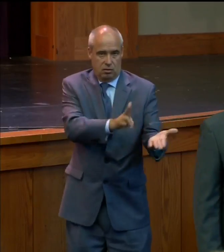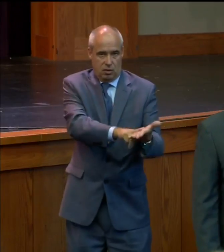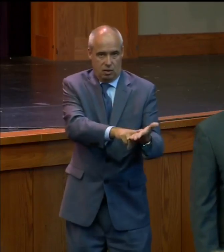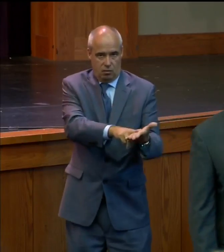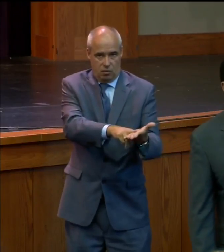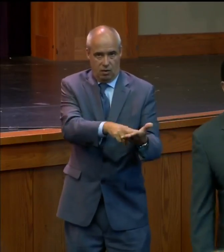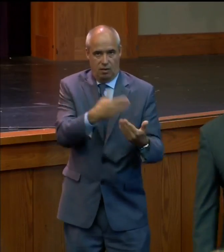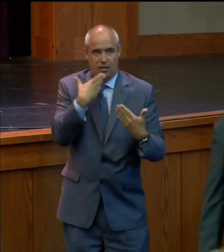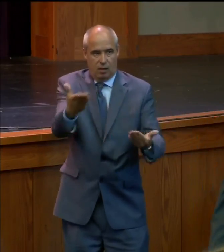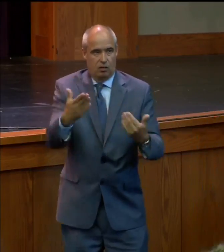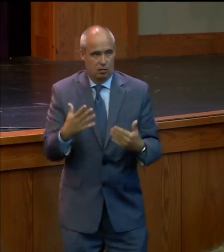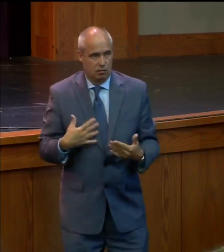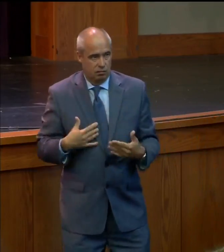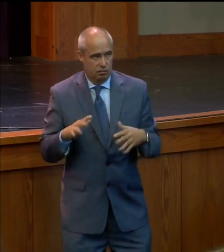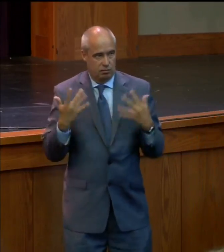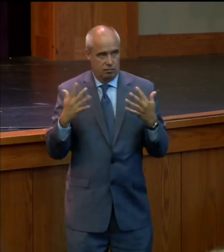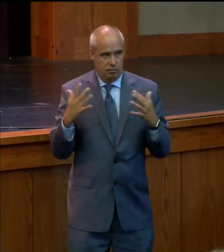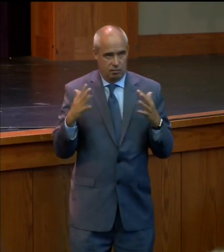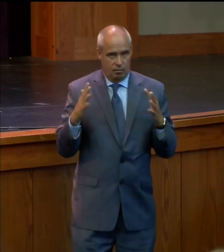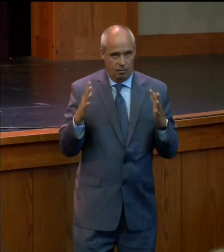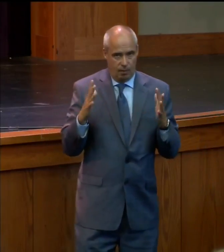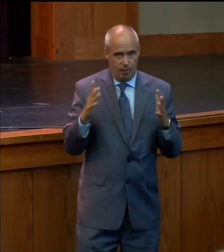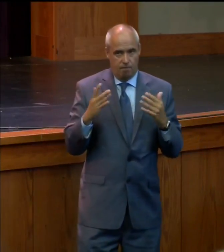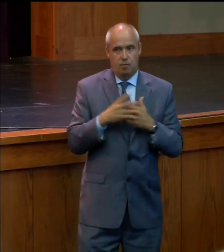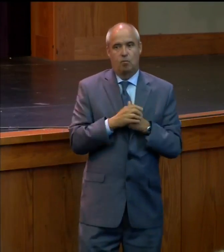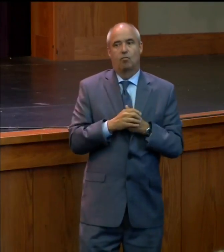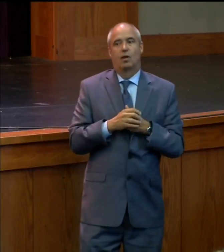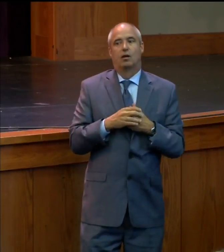THANK YOU.